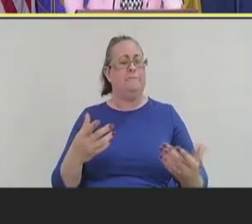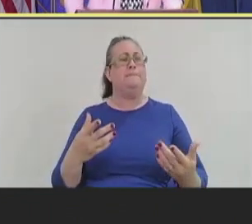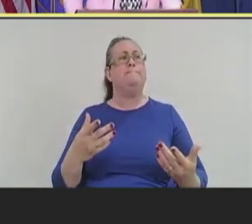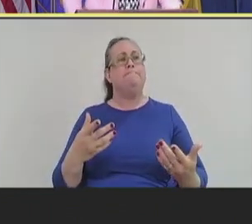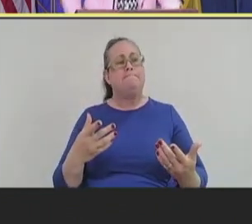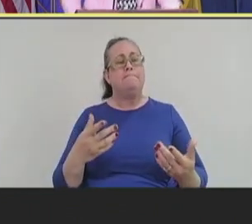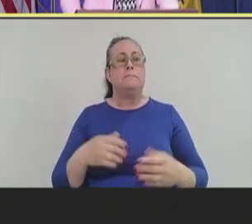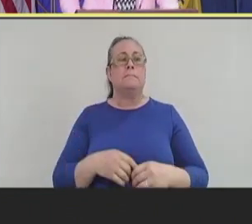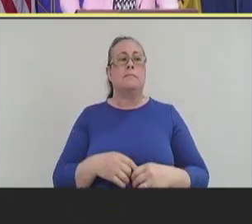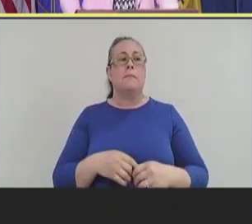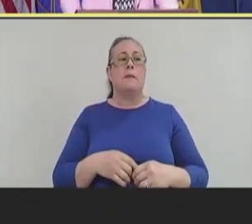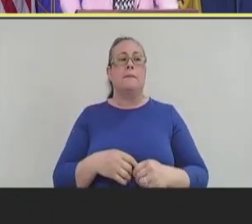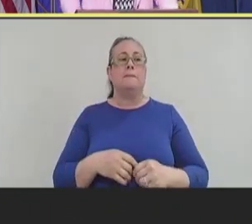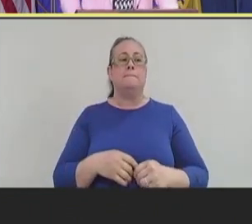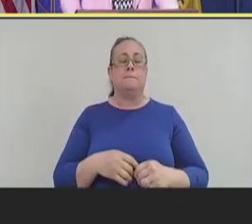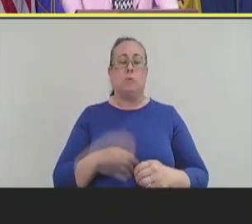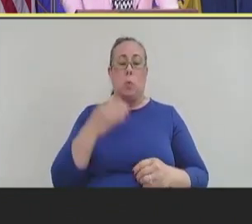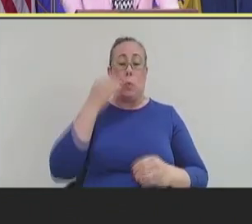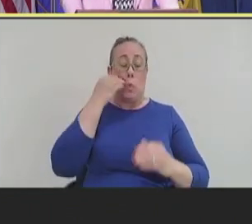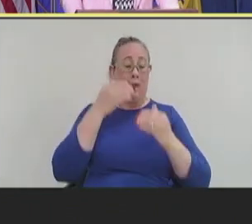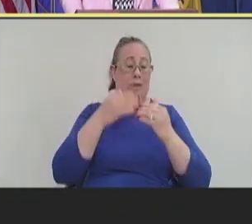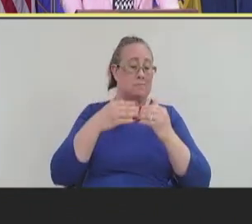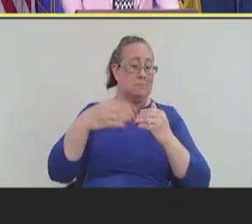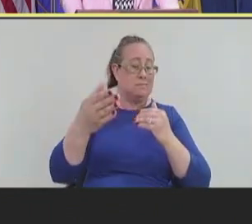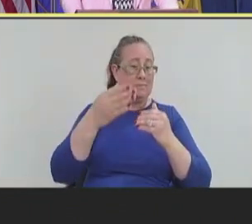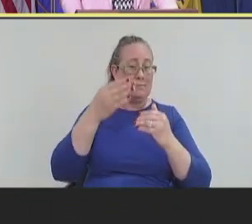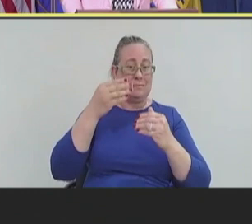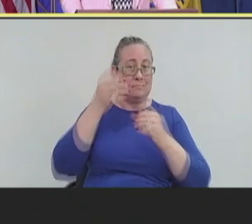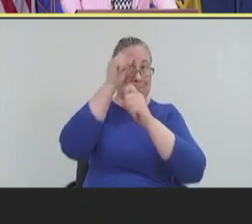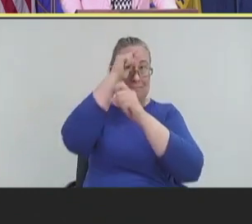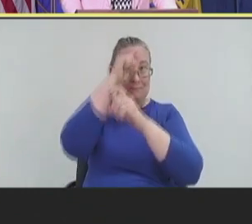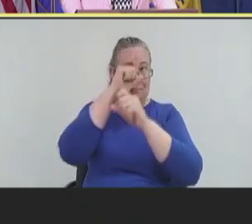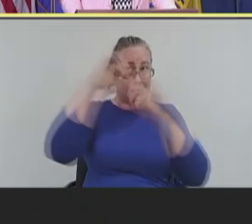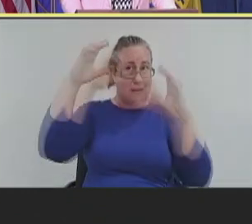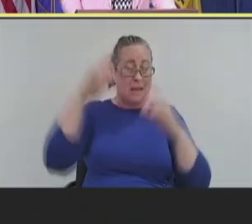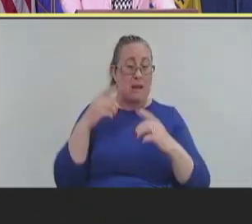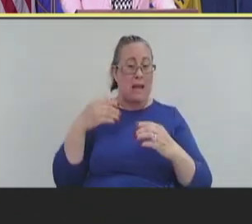knowing what is ahead is really very murky. And I can't stress that this